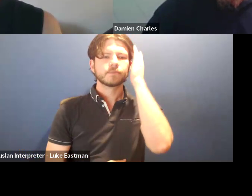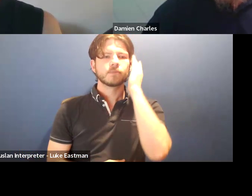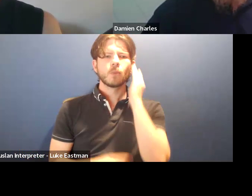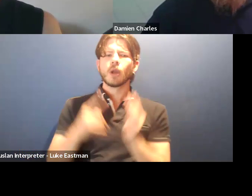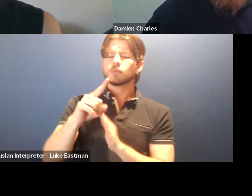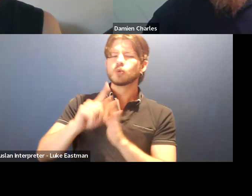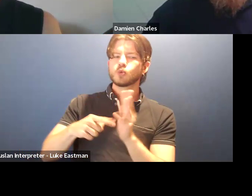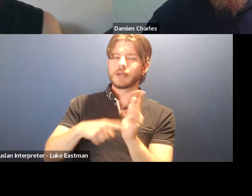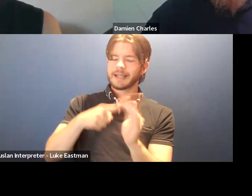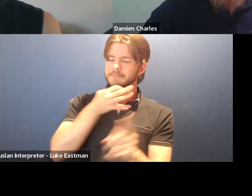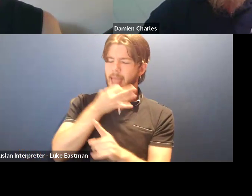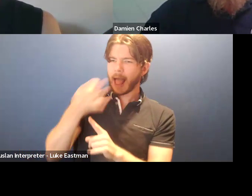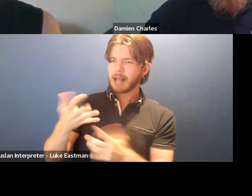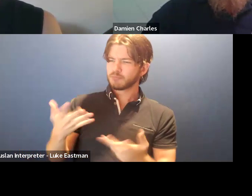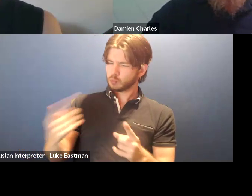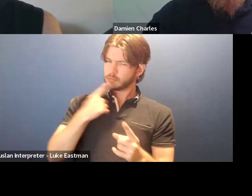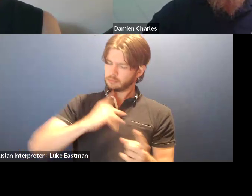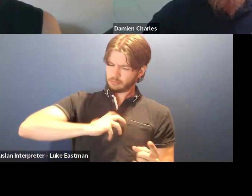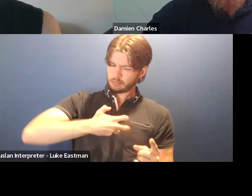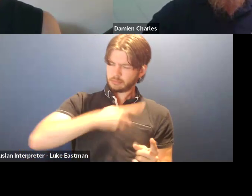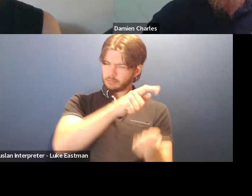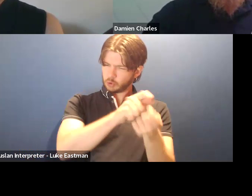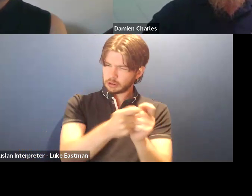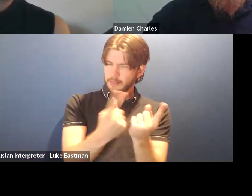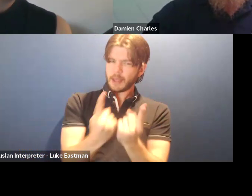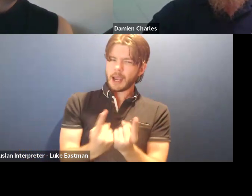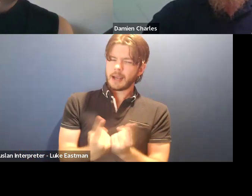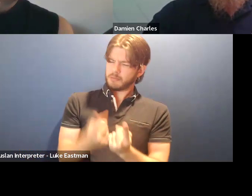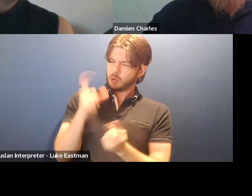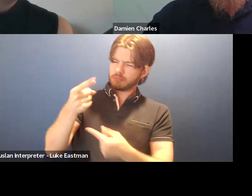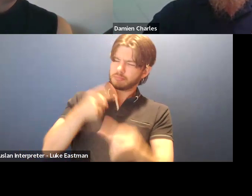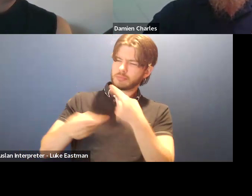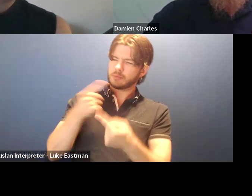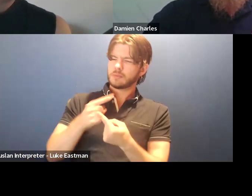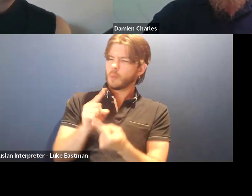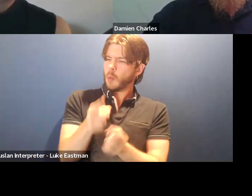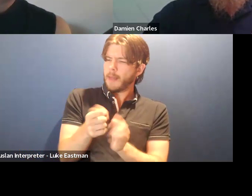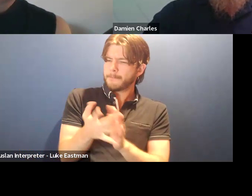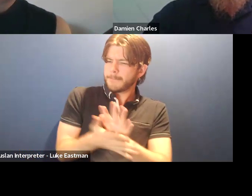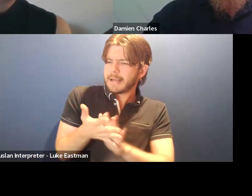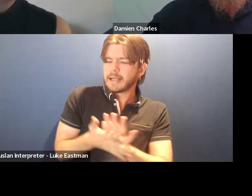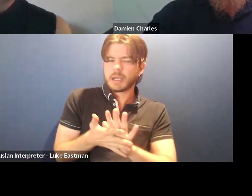conversation that the teachers sort of talk about? What you would prefer